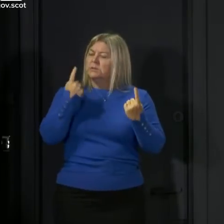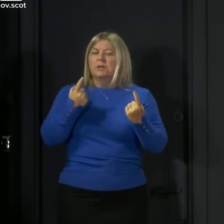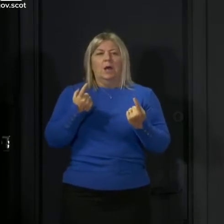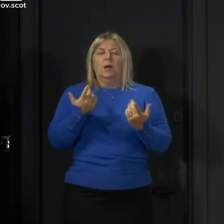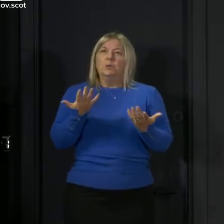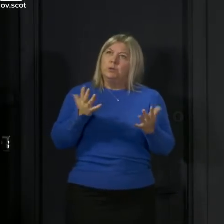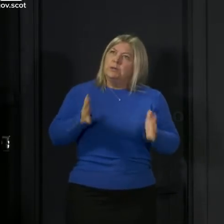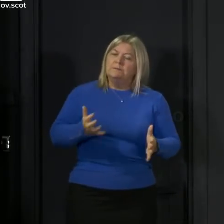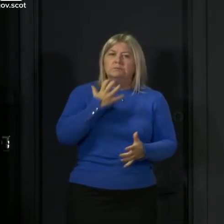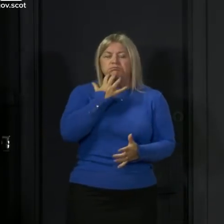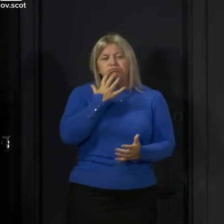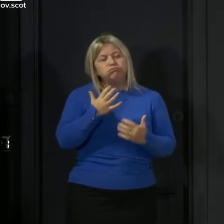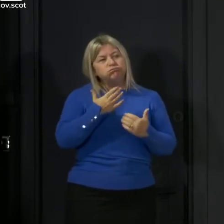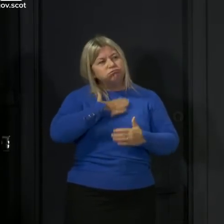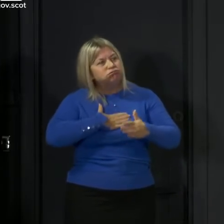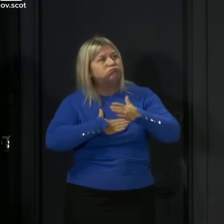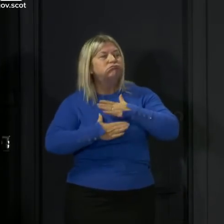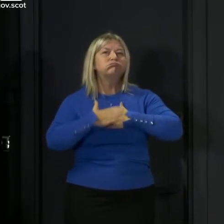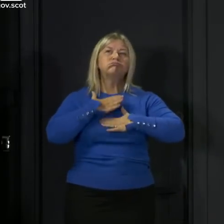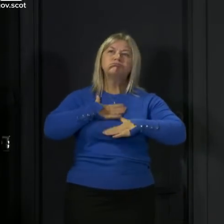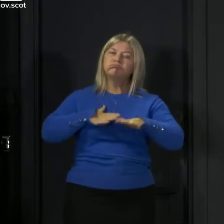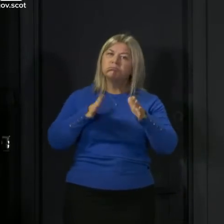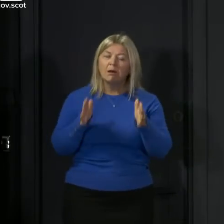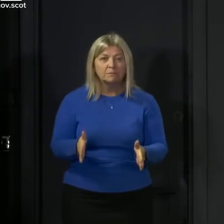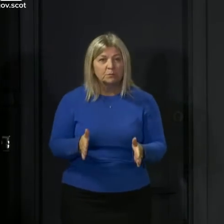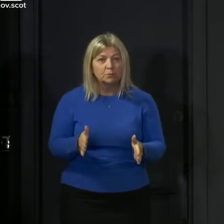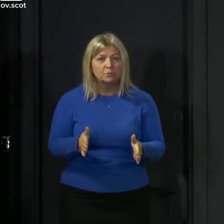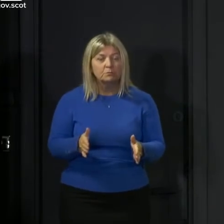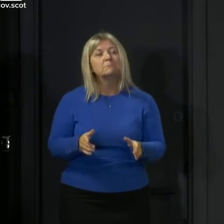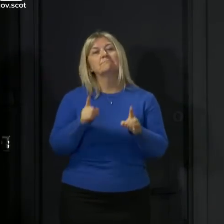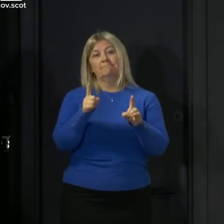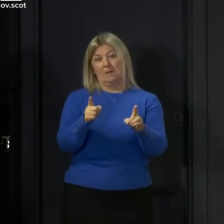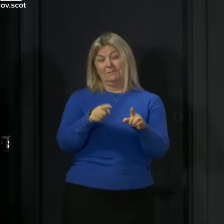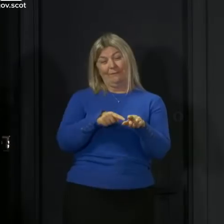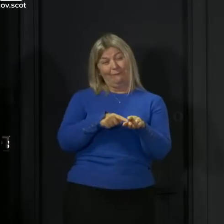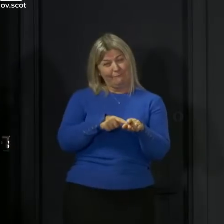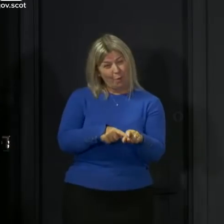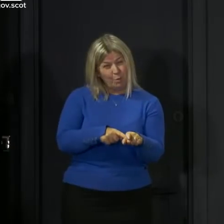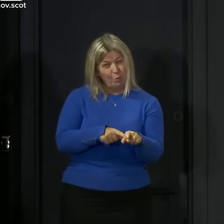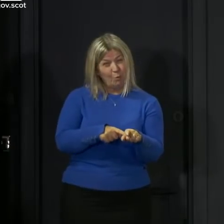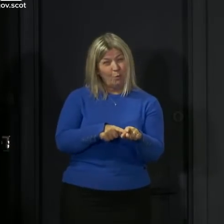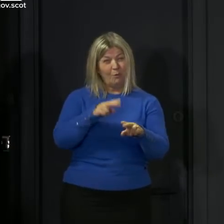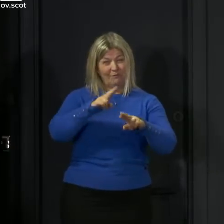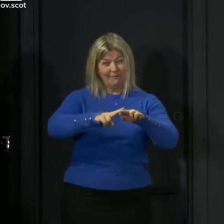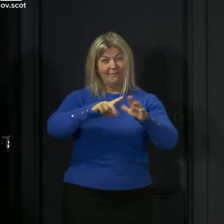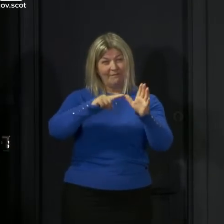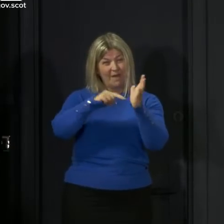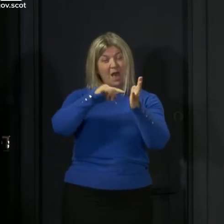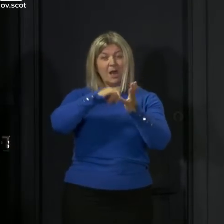But sticking with them helps all of us to do our bit to stop this virus spreading. And from